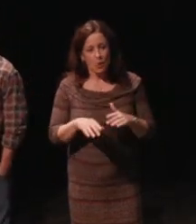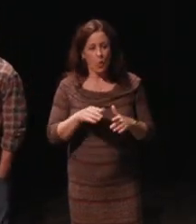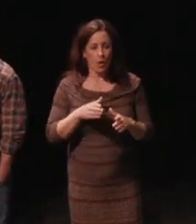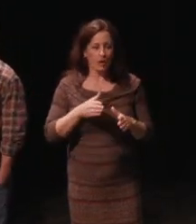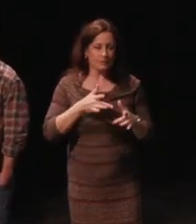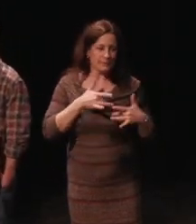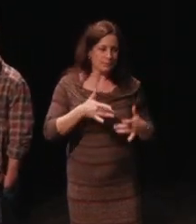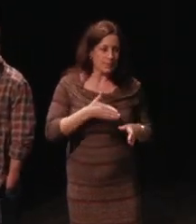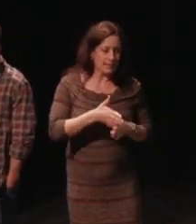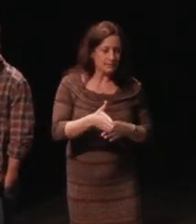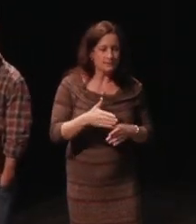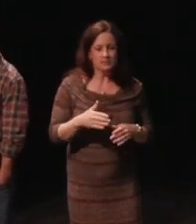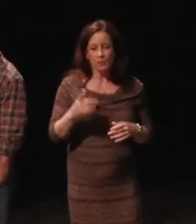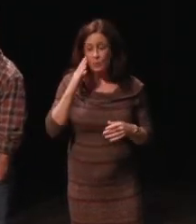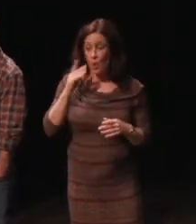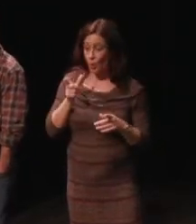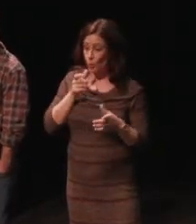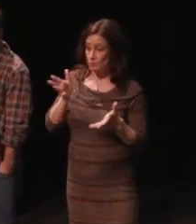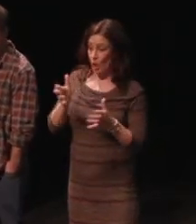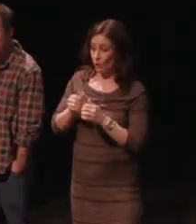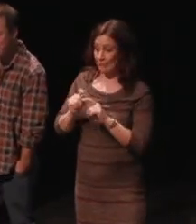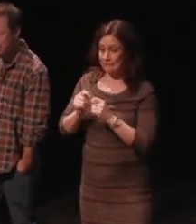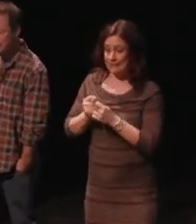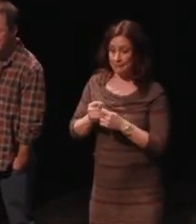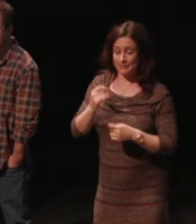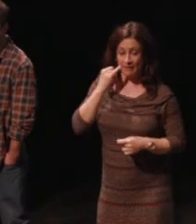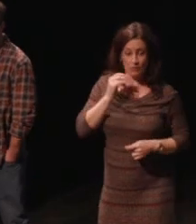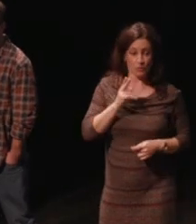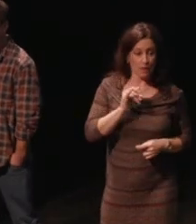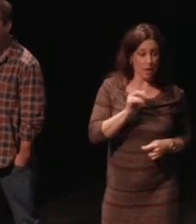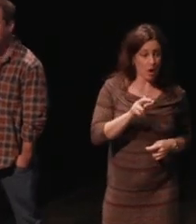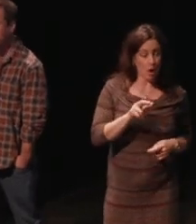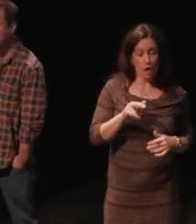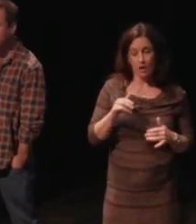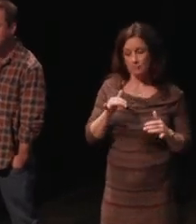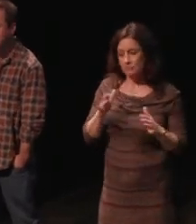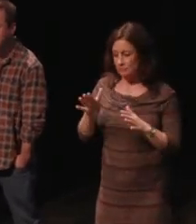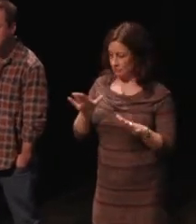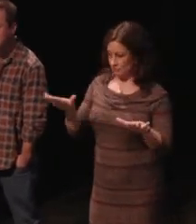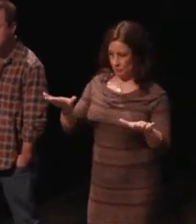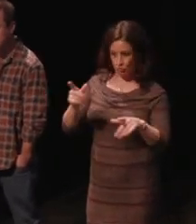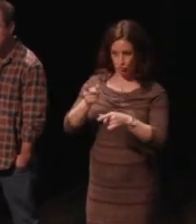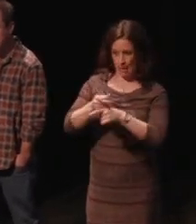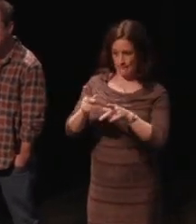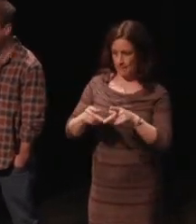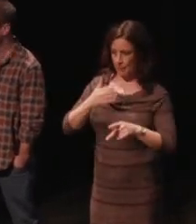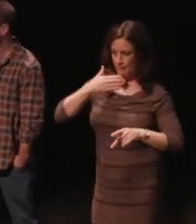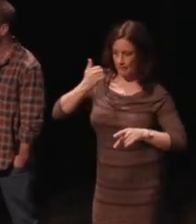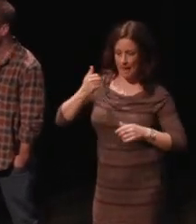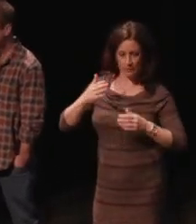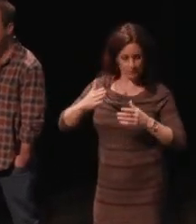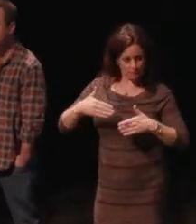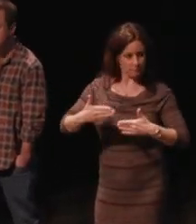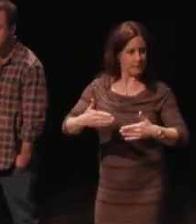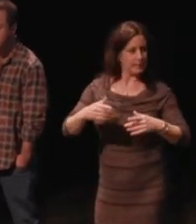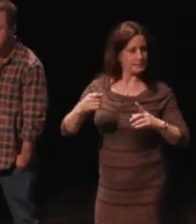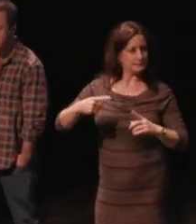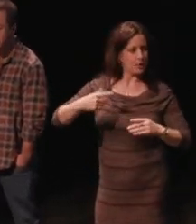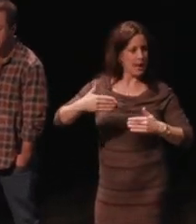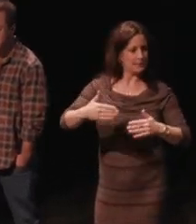If it's a UI Artists, System Design, or Gameplay Design, understand the people that can best spearhead your initiatives.